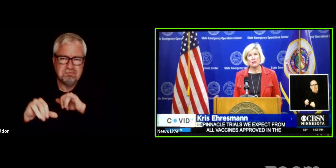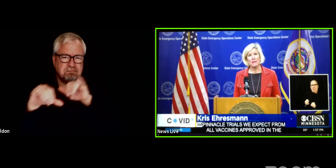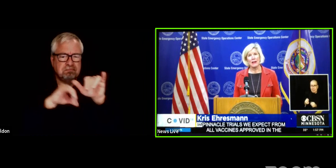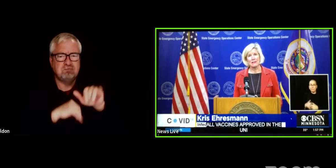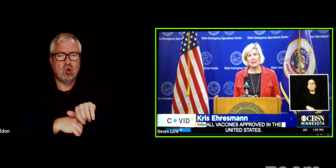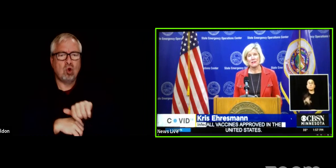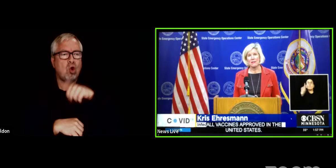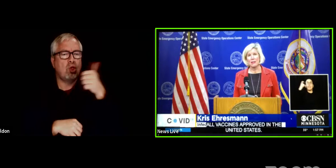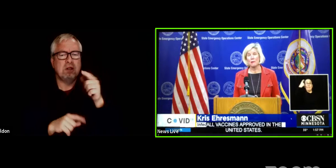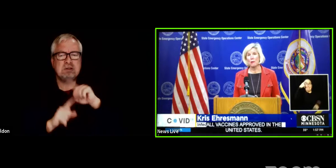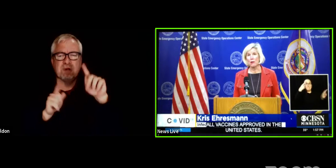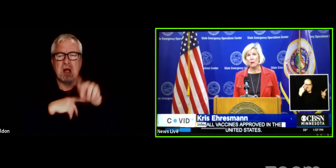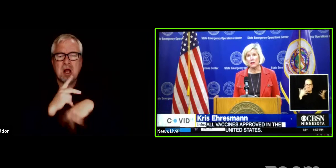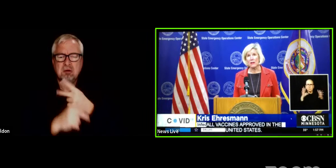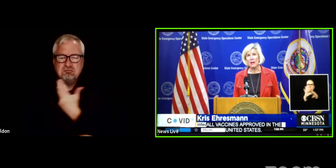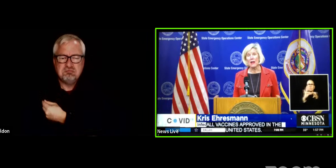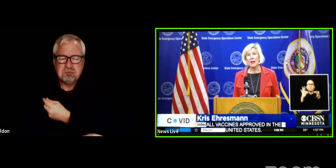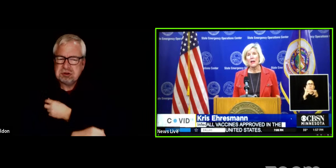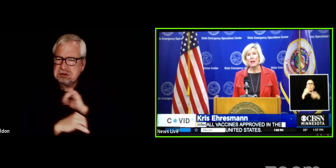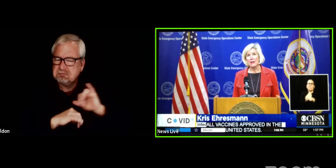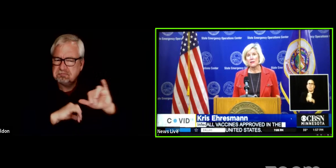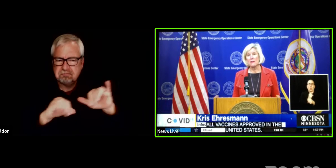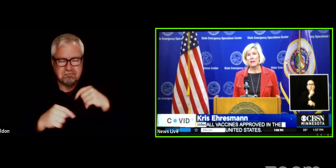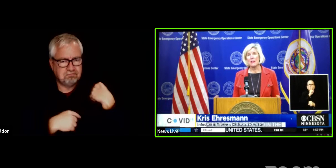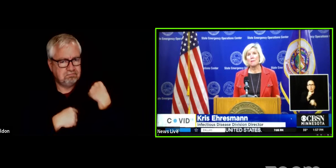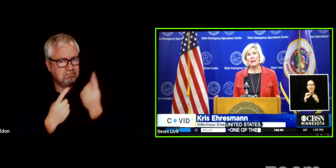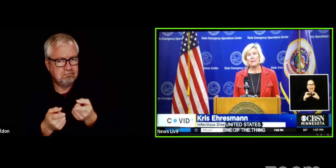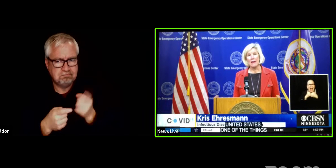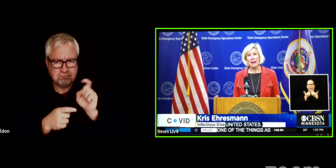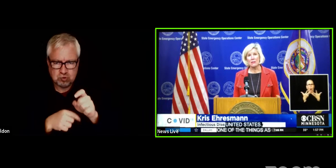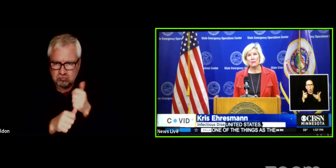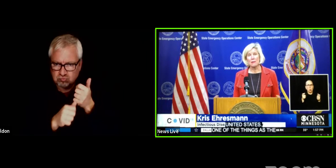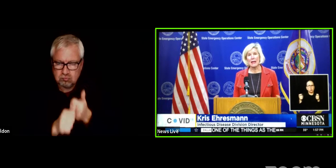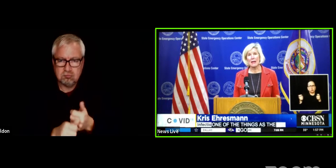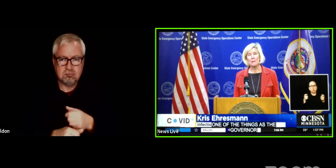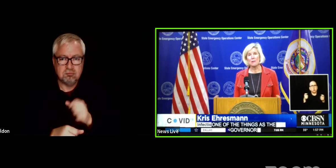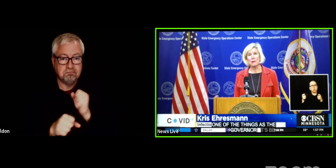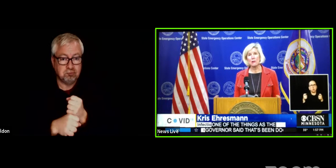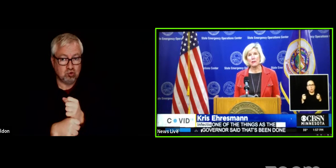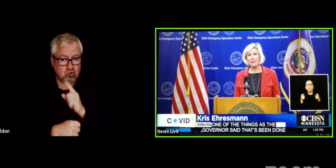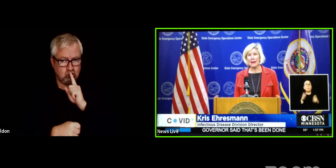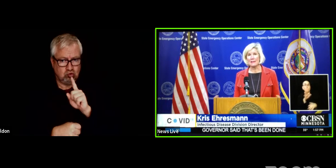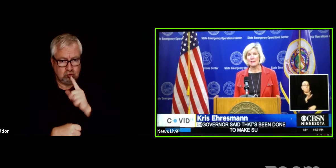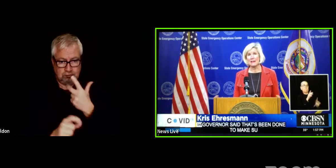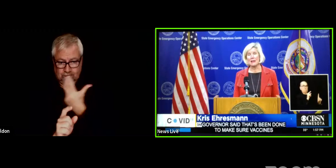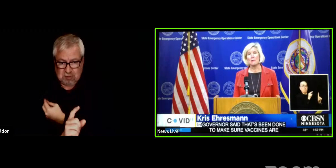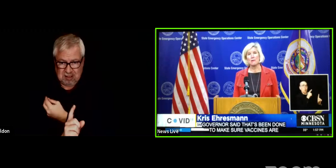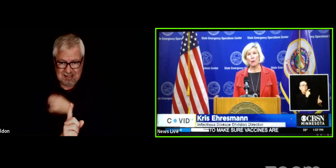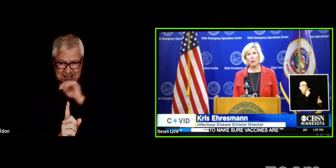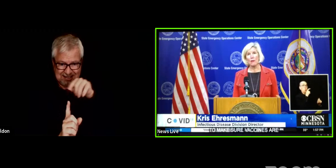THAT VACCINE IS AVAILABLE MORE QUICKLY IS THAT THE MANUFACTURERS BEGAN PRODUCING VACCINE BEFORE THEY